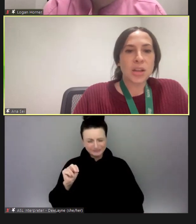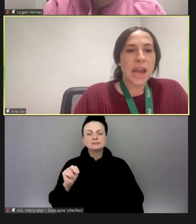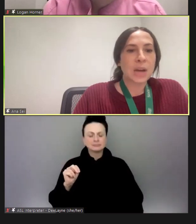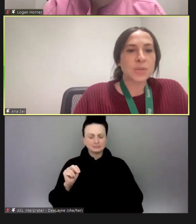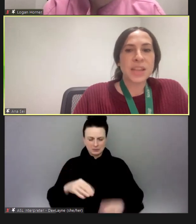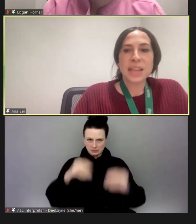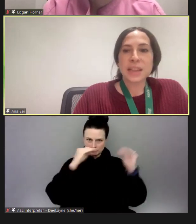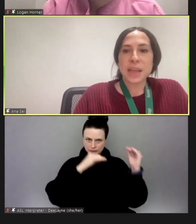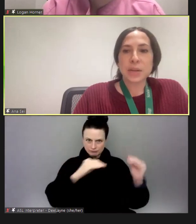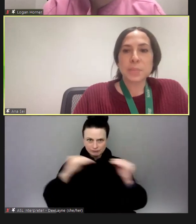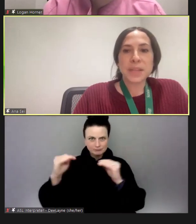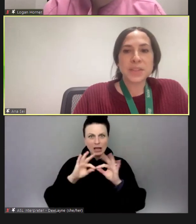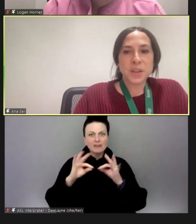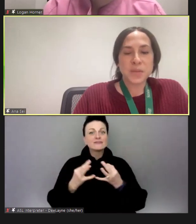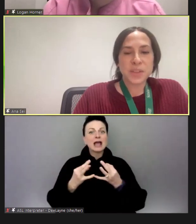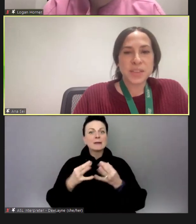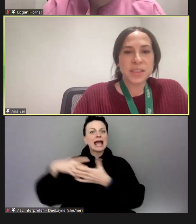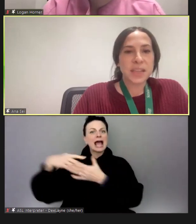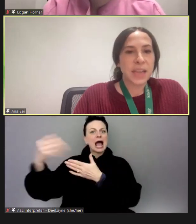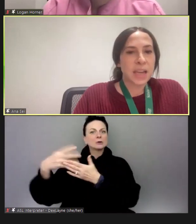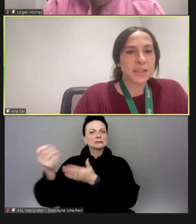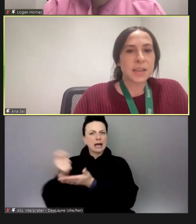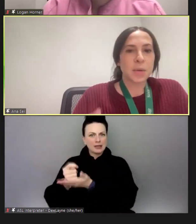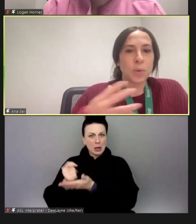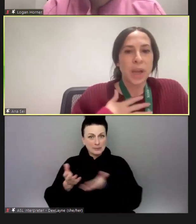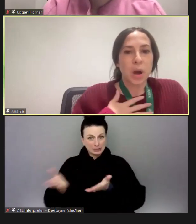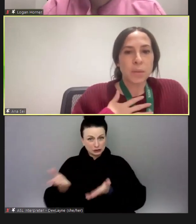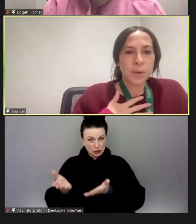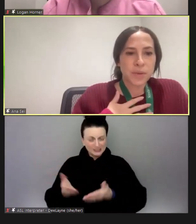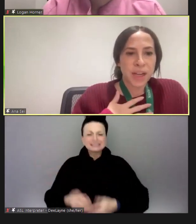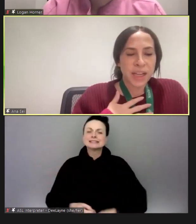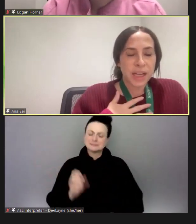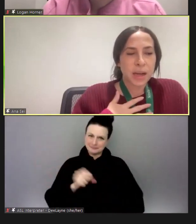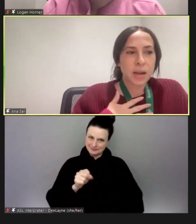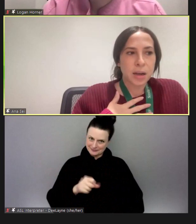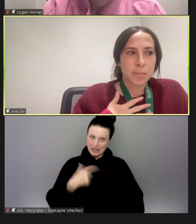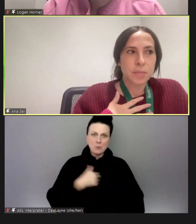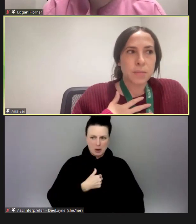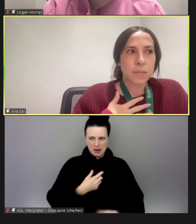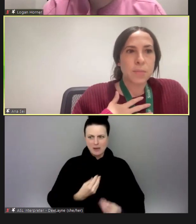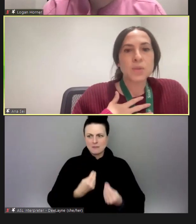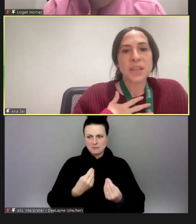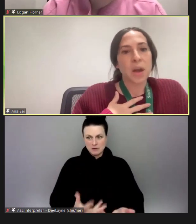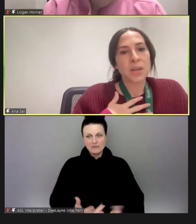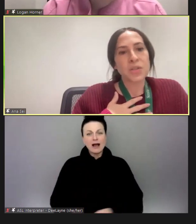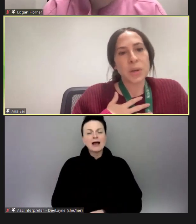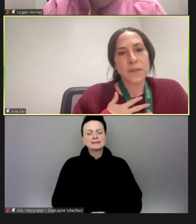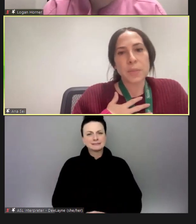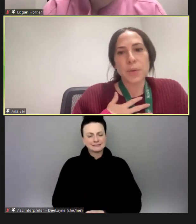outside Therapy Services yes they we are